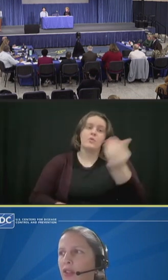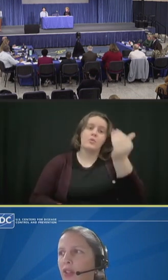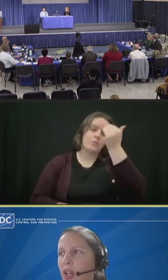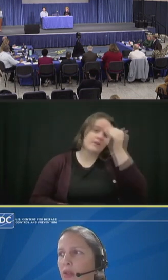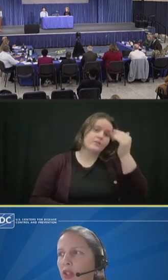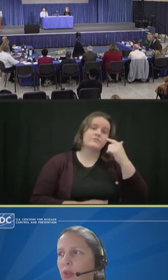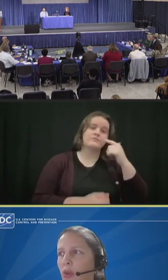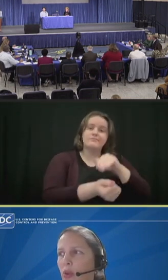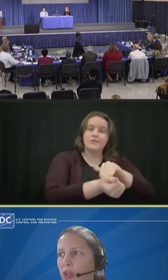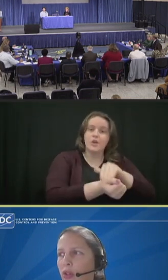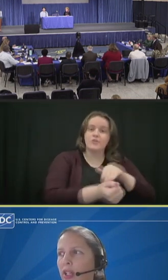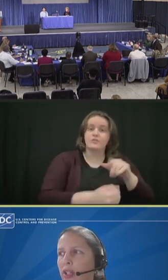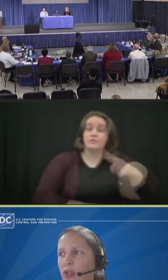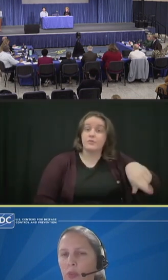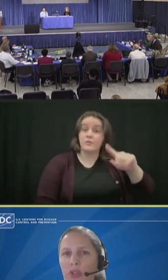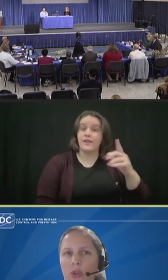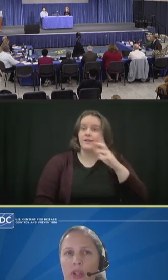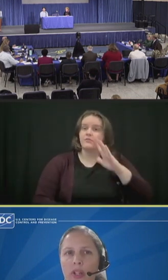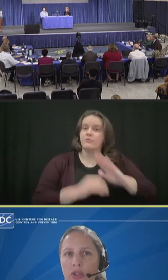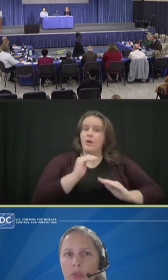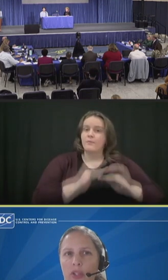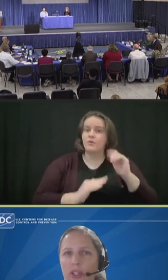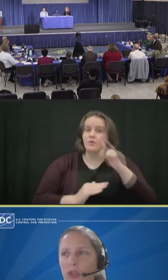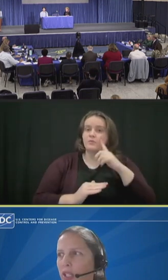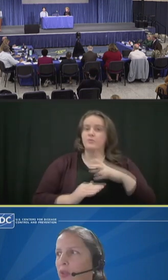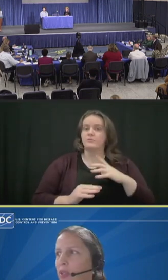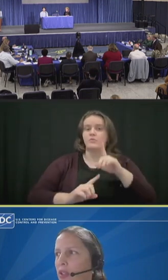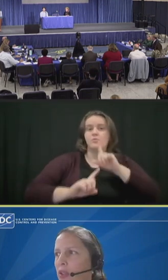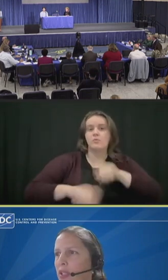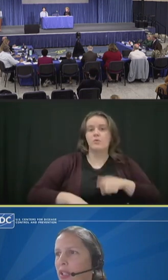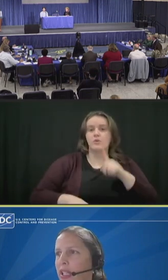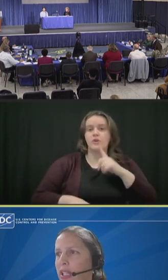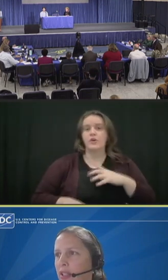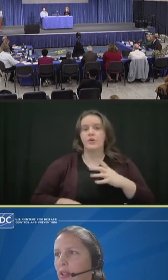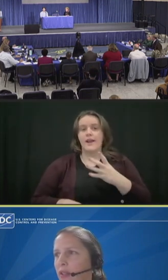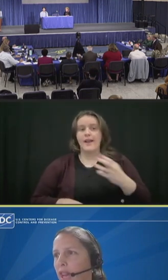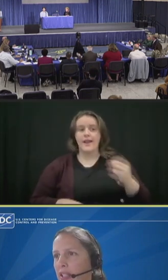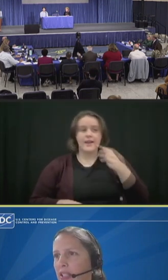feel comfortable ordering and interpreting screening results, leading to vaccination.